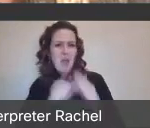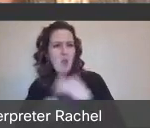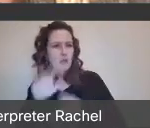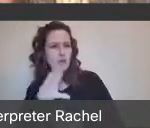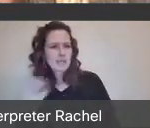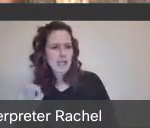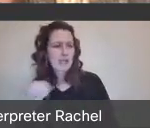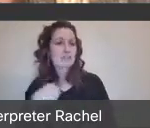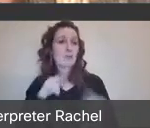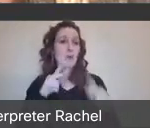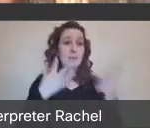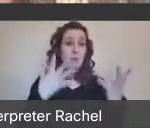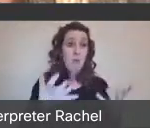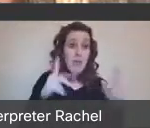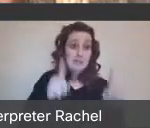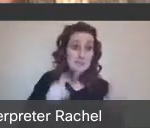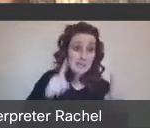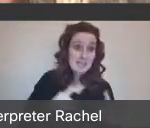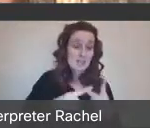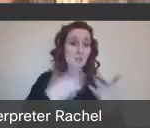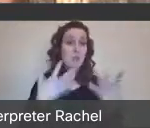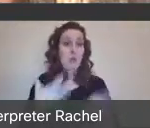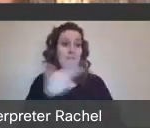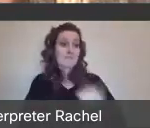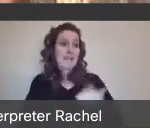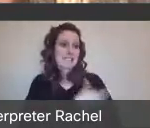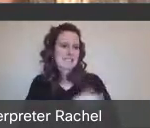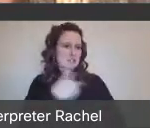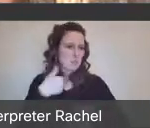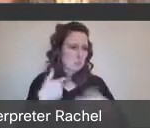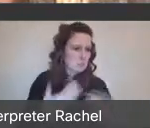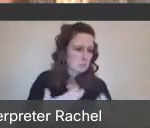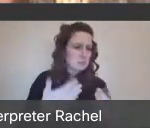people want to get tested, people want to get a vaccination. So A) how can they be sure that